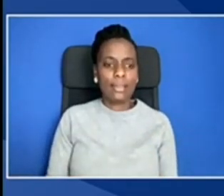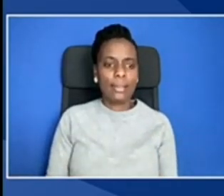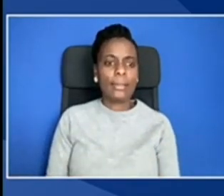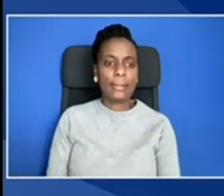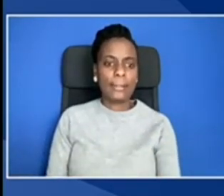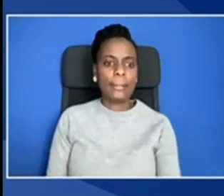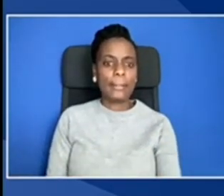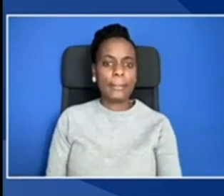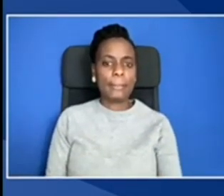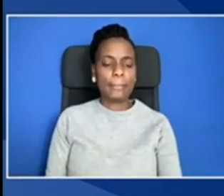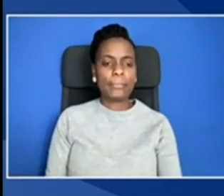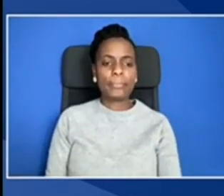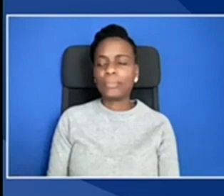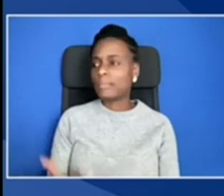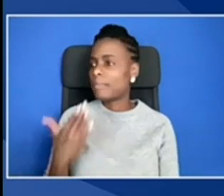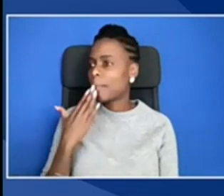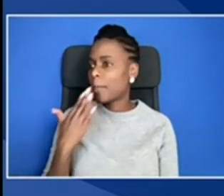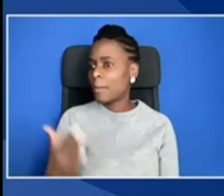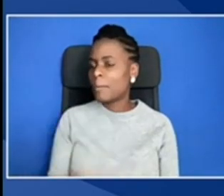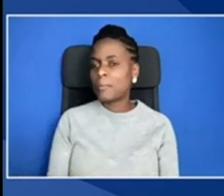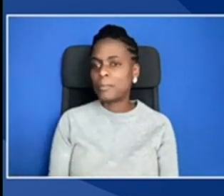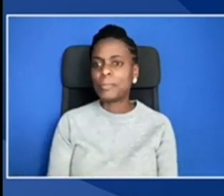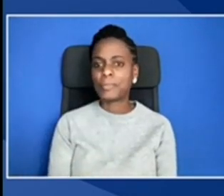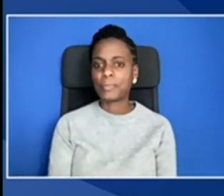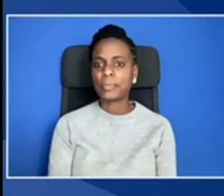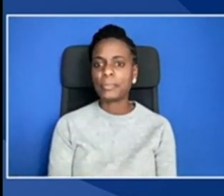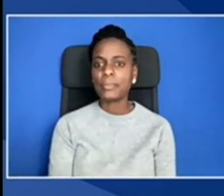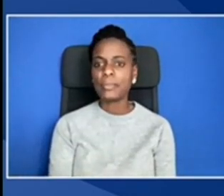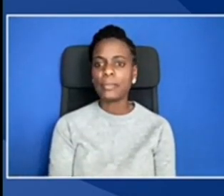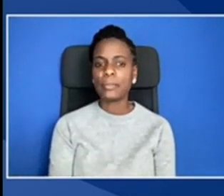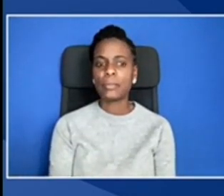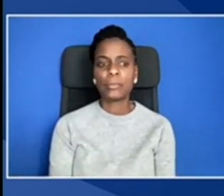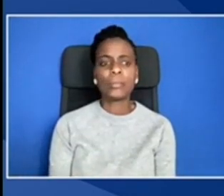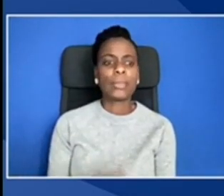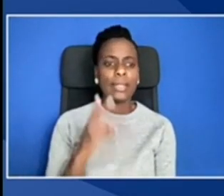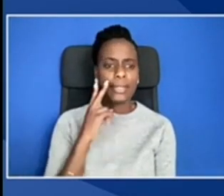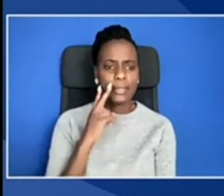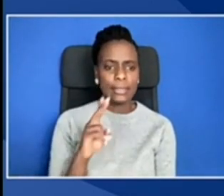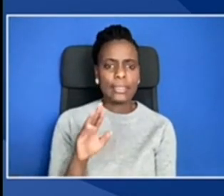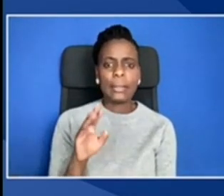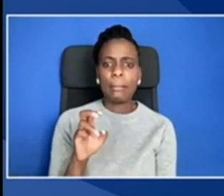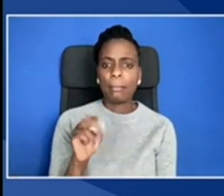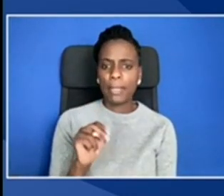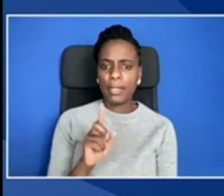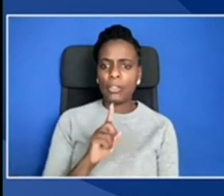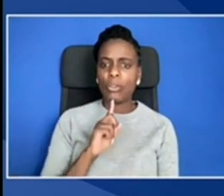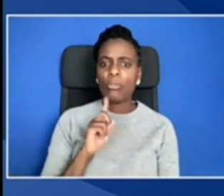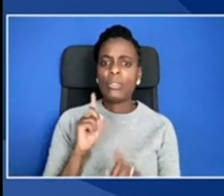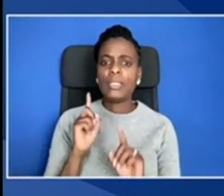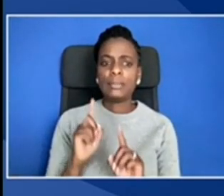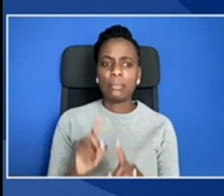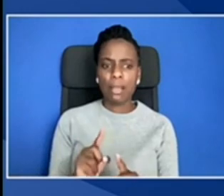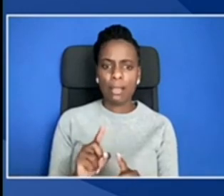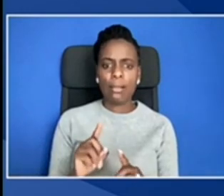Thank you, Kyra. I see Ben has responded in some form in the chat.